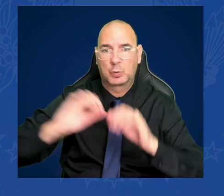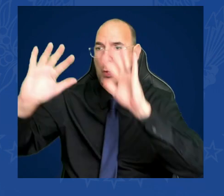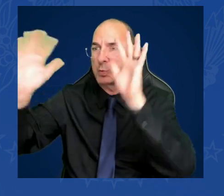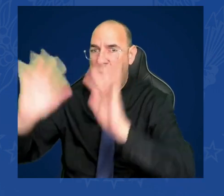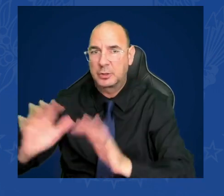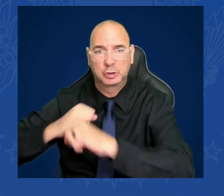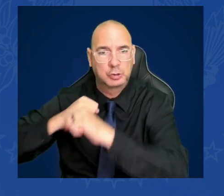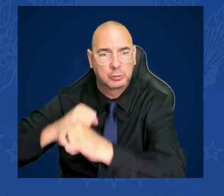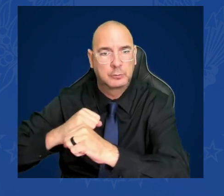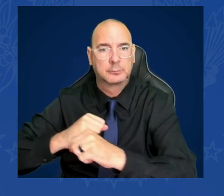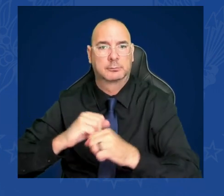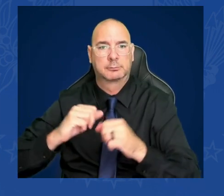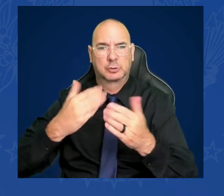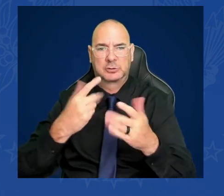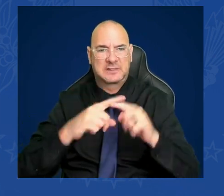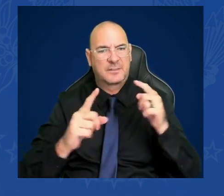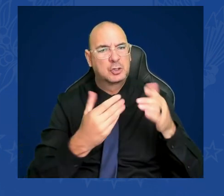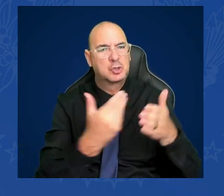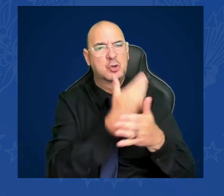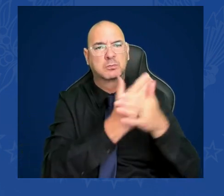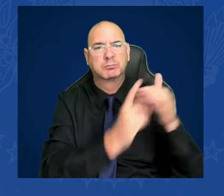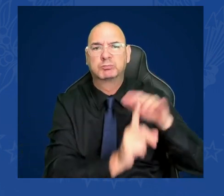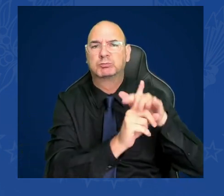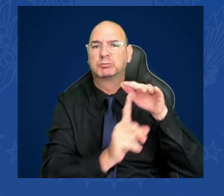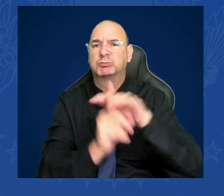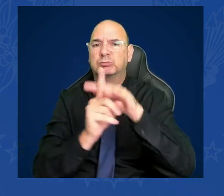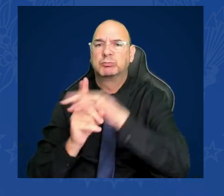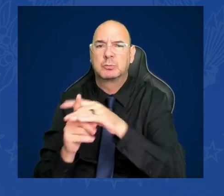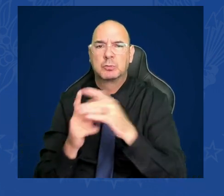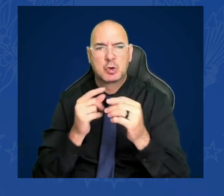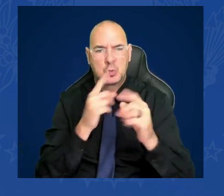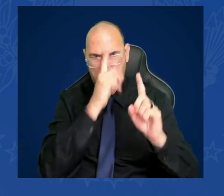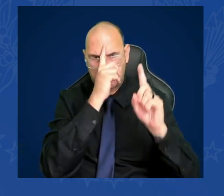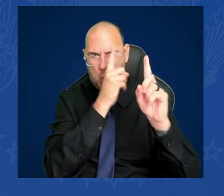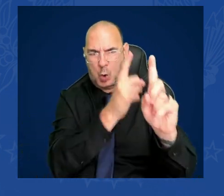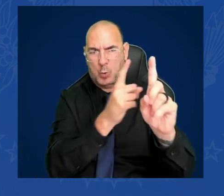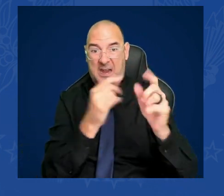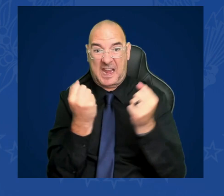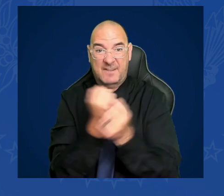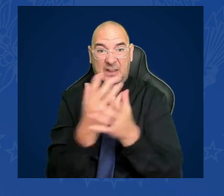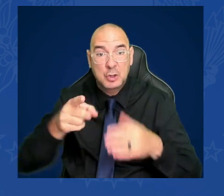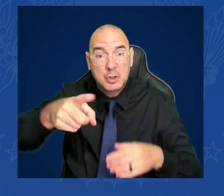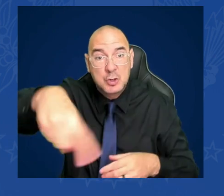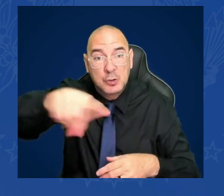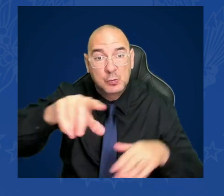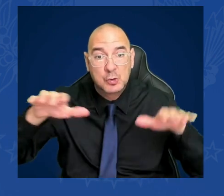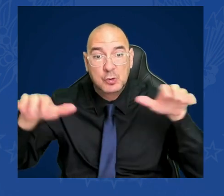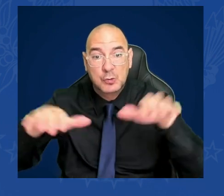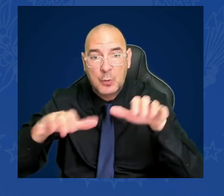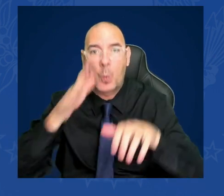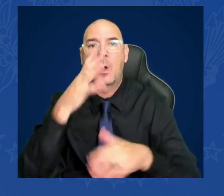In everything you do, you will embody America's values